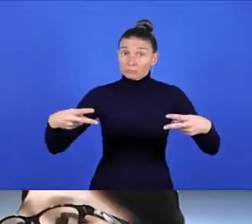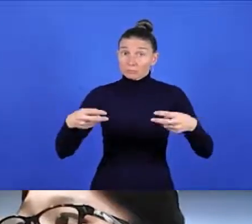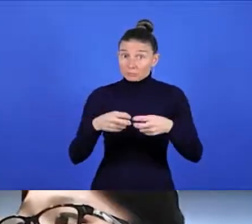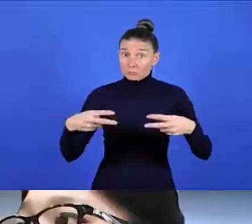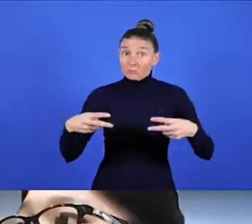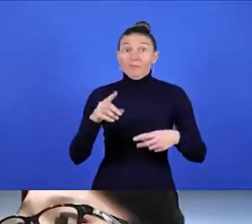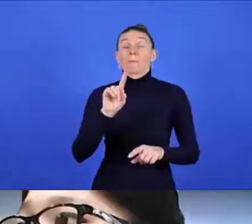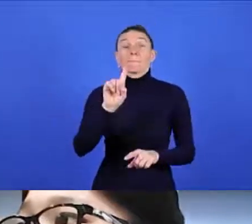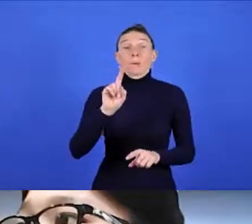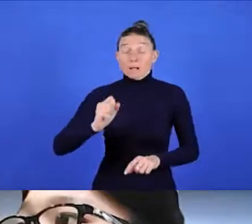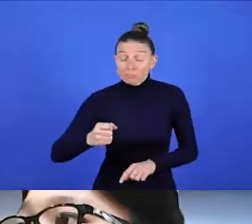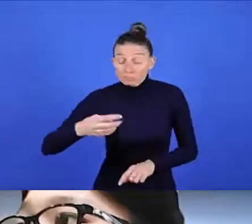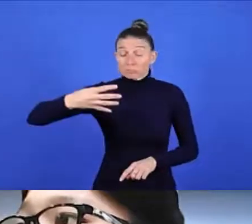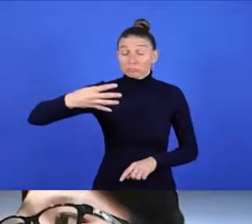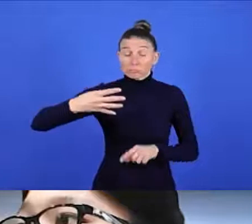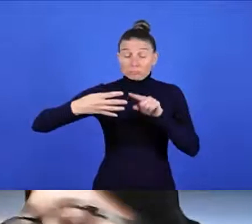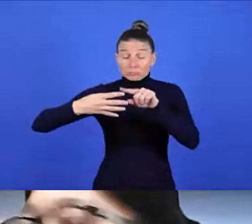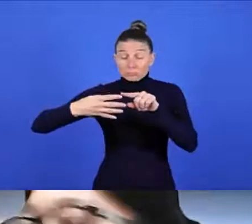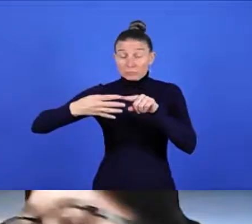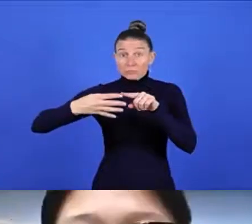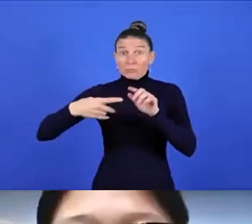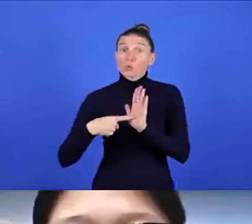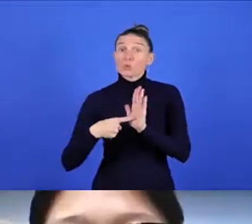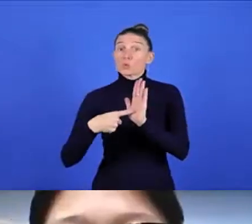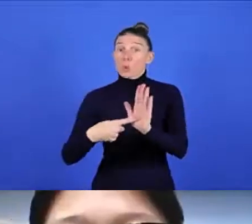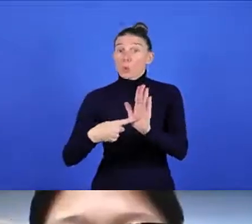If you press on this button,